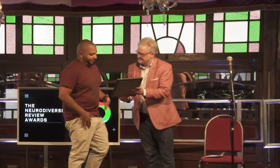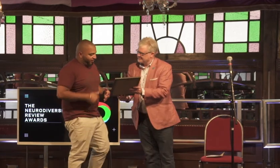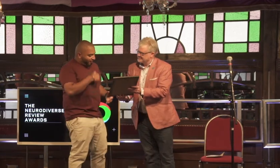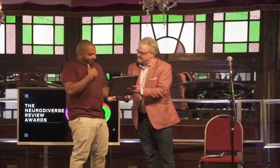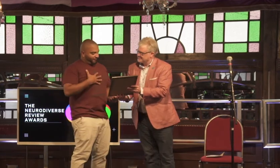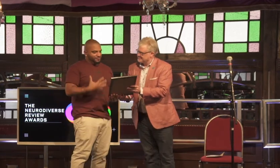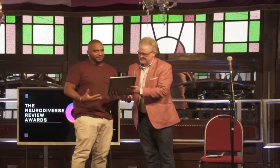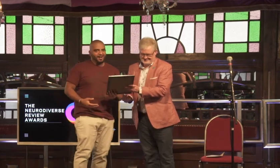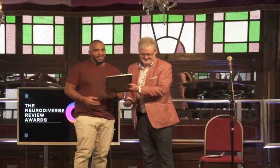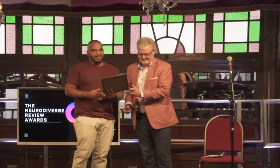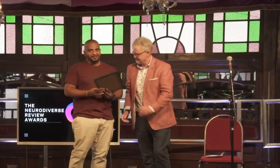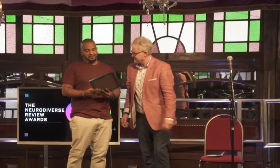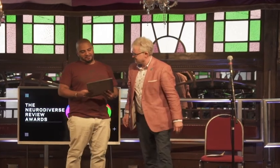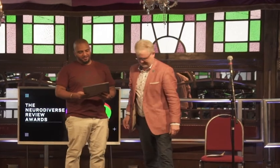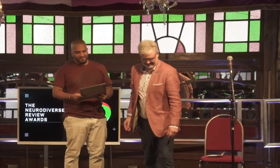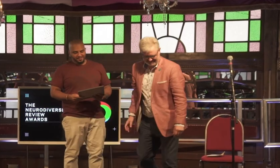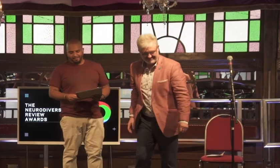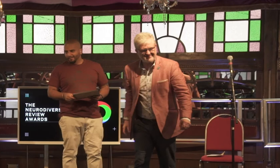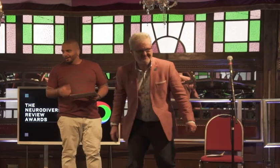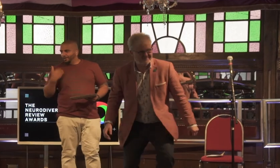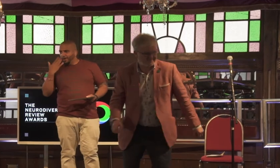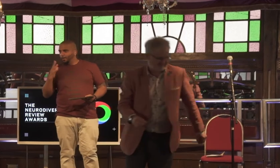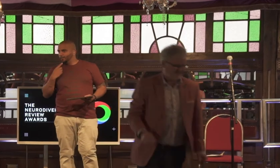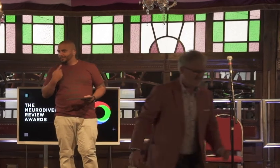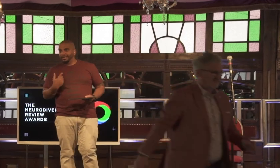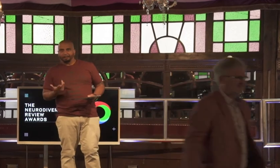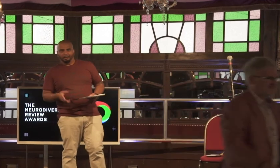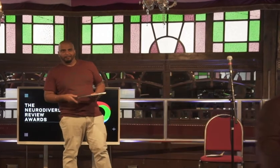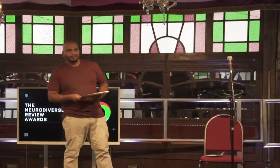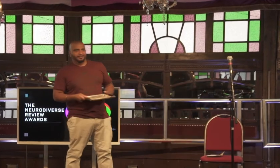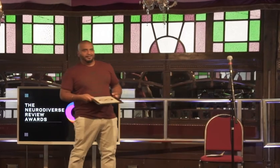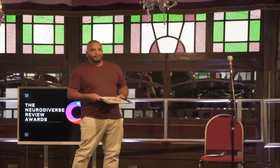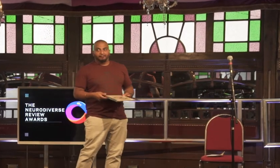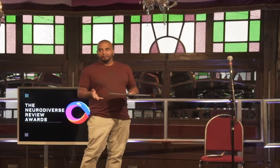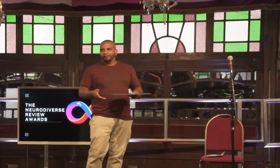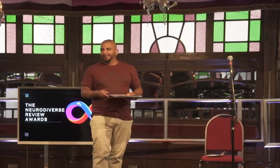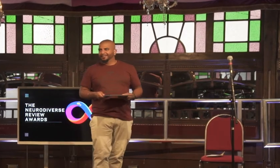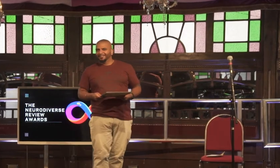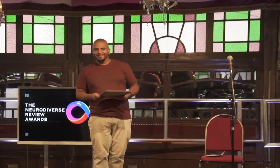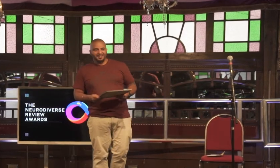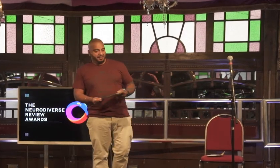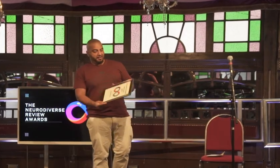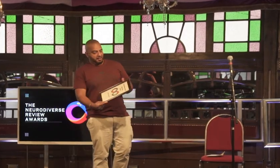Wow. Thank you very much. This is a fantastic surprise. I don't really know what to say, to be honest.